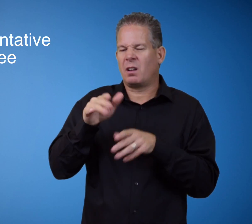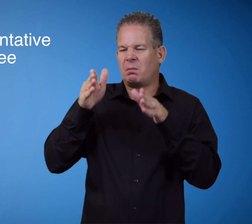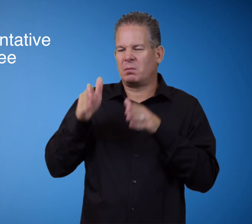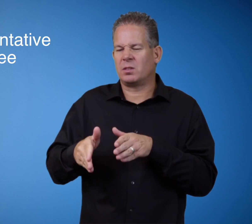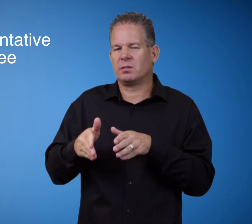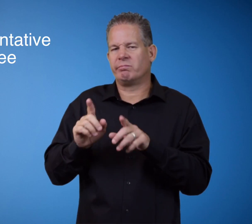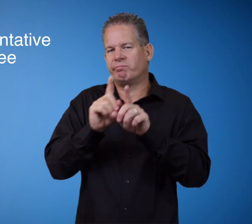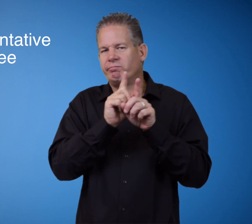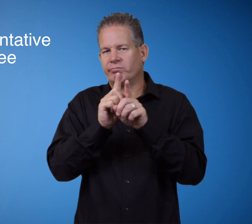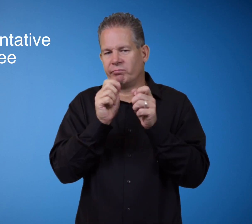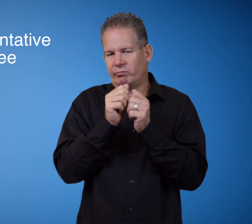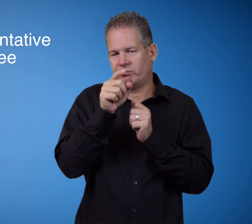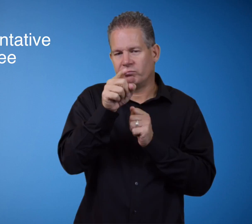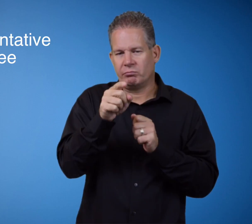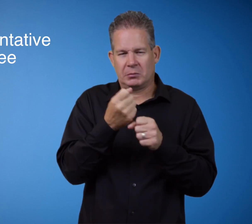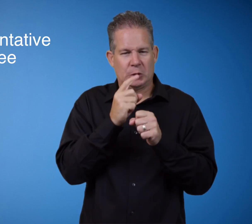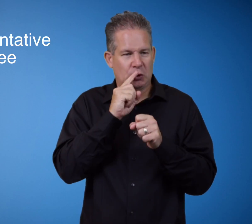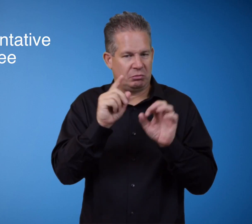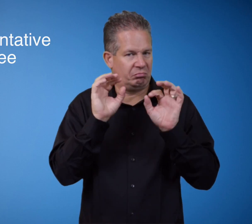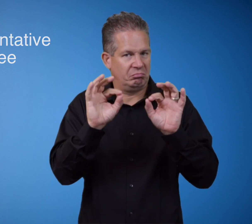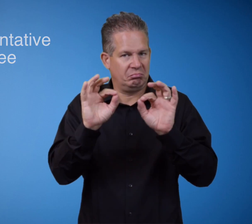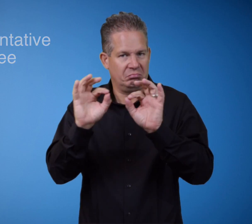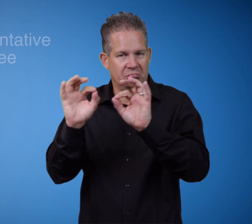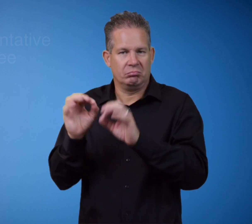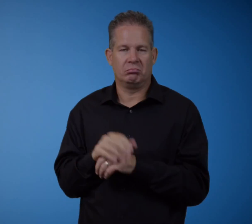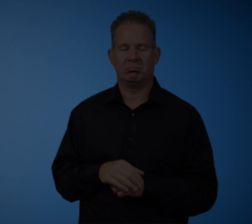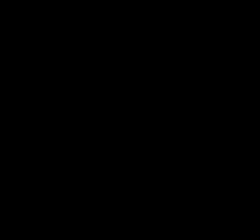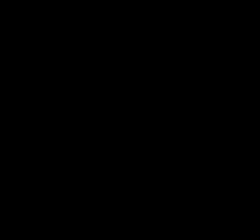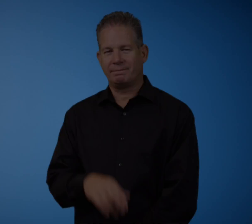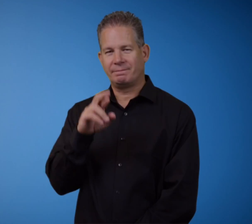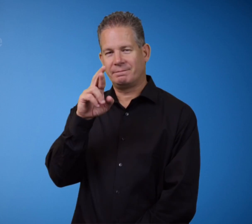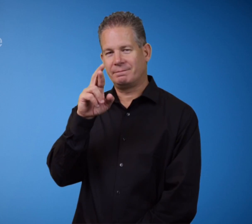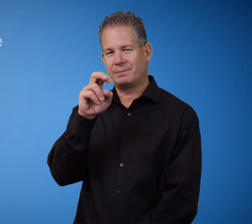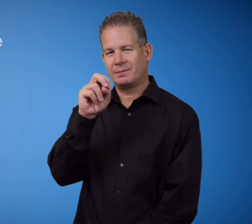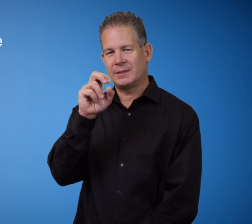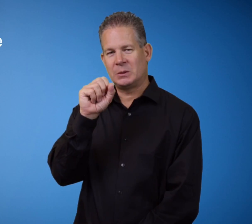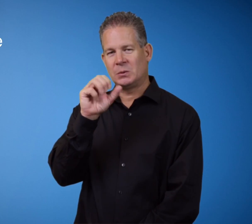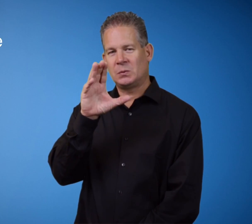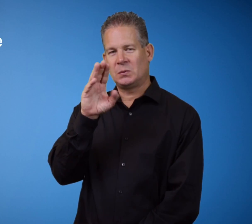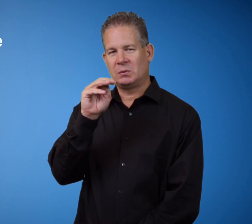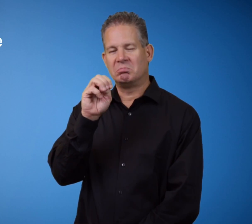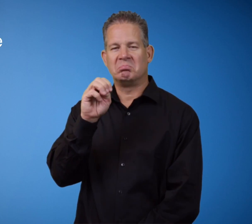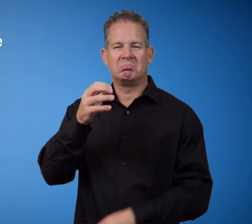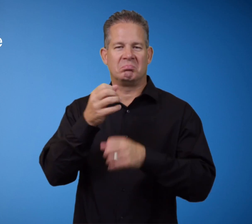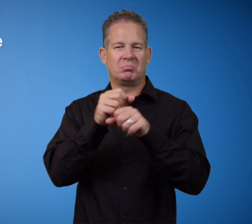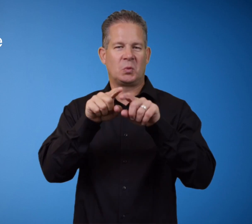This is the responsibility of the representative payee.